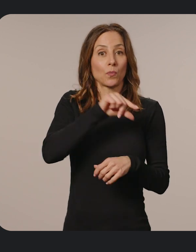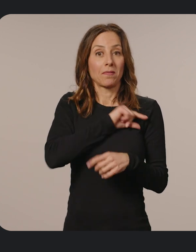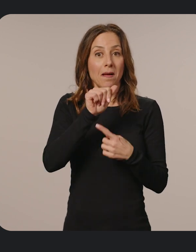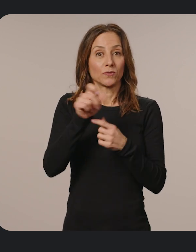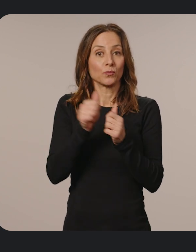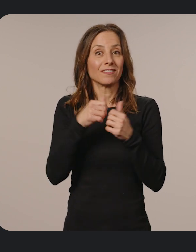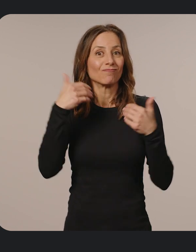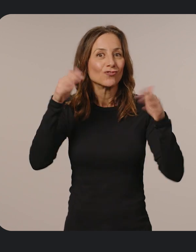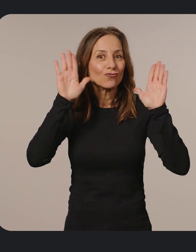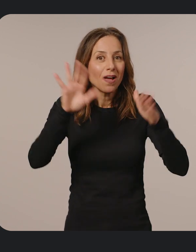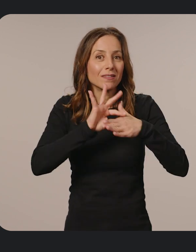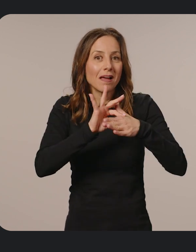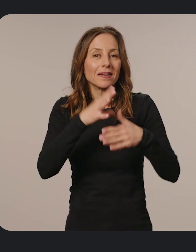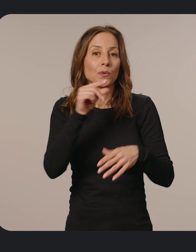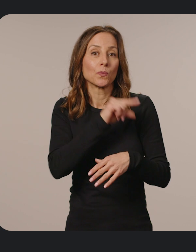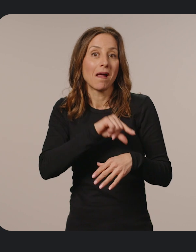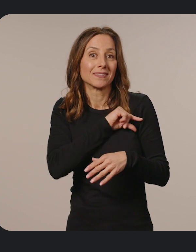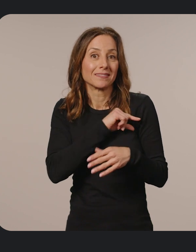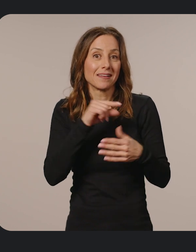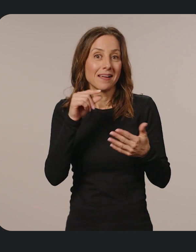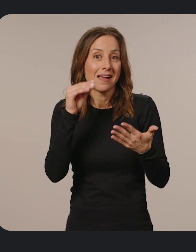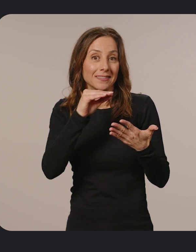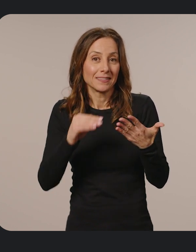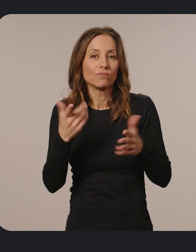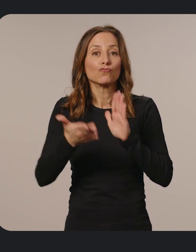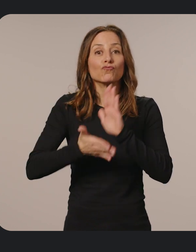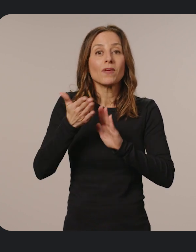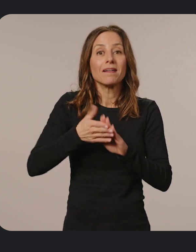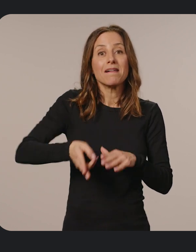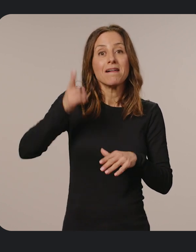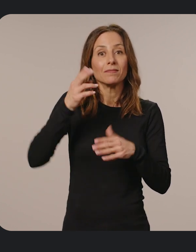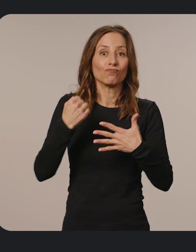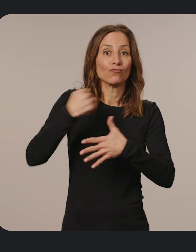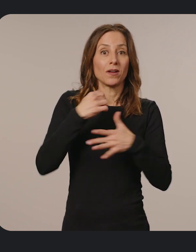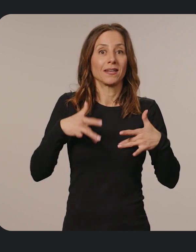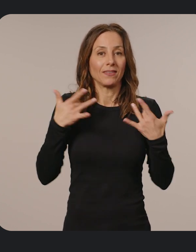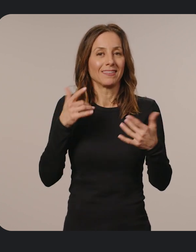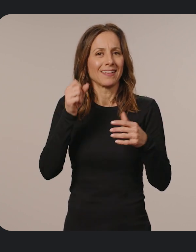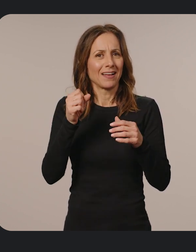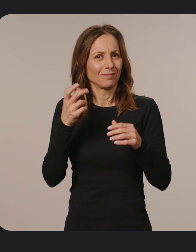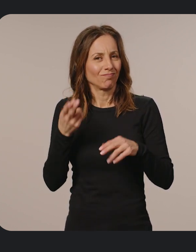For larger, high-quality apps with great content and quality assets, running a high-priority event